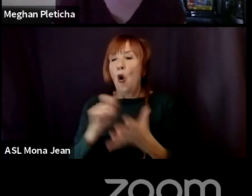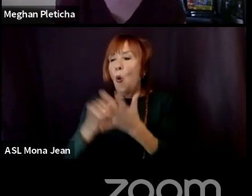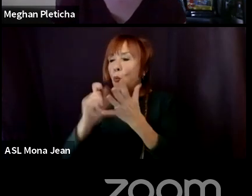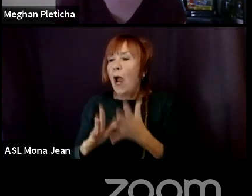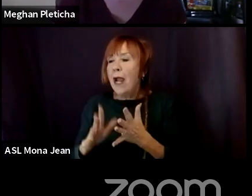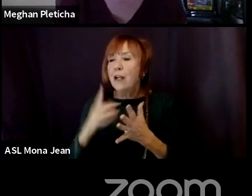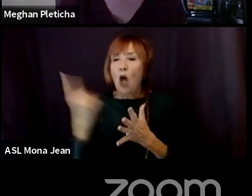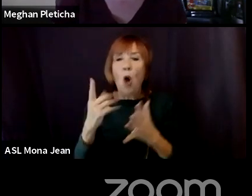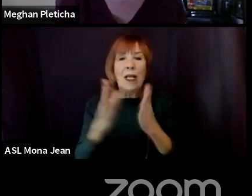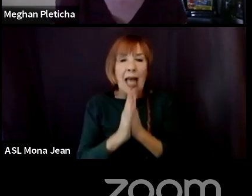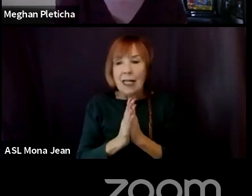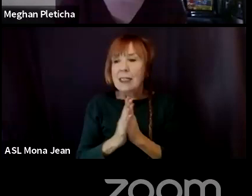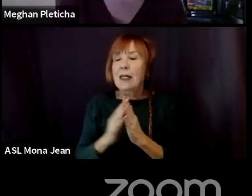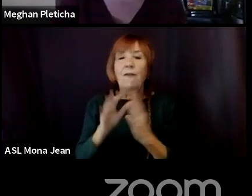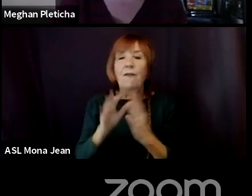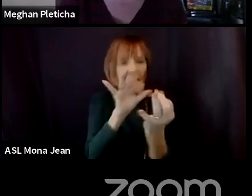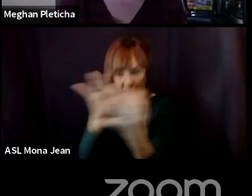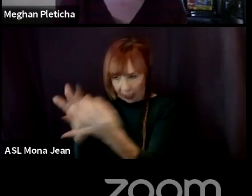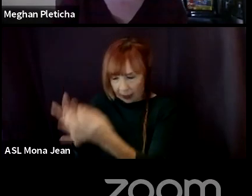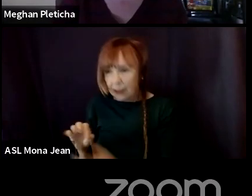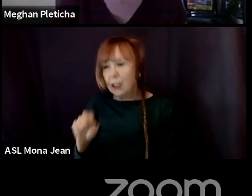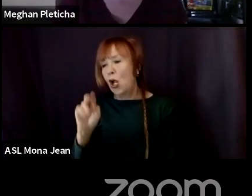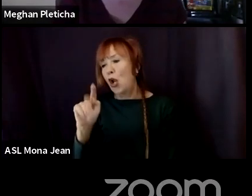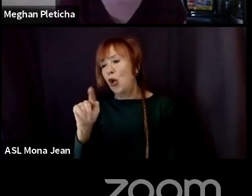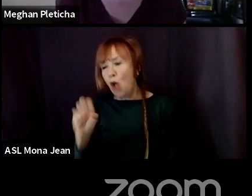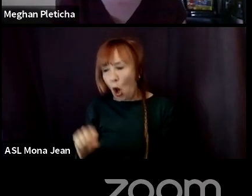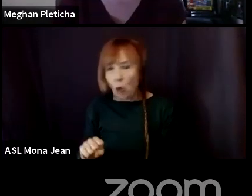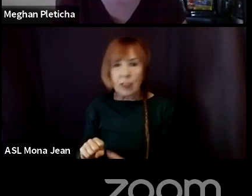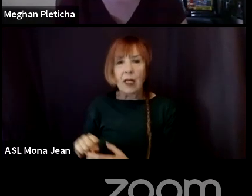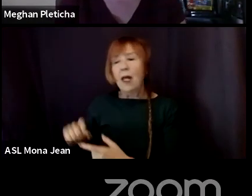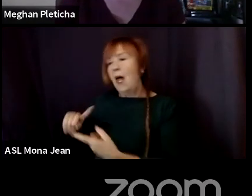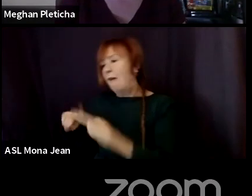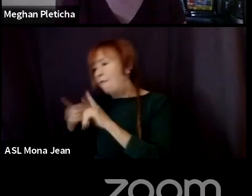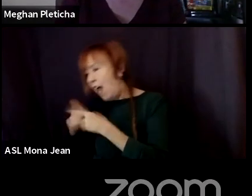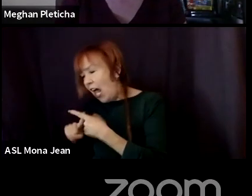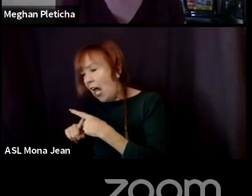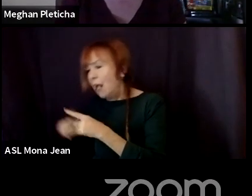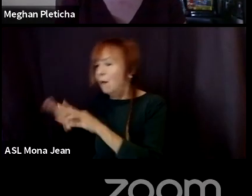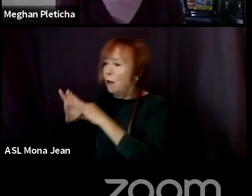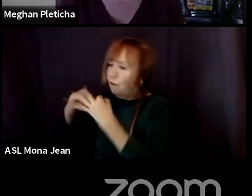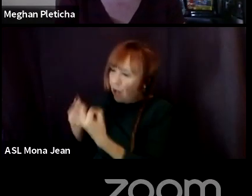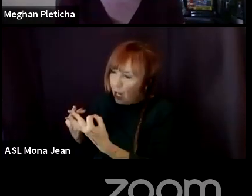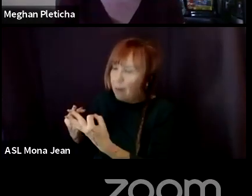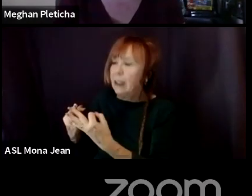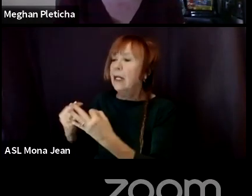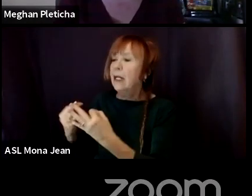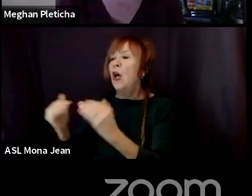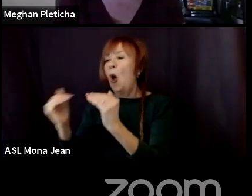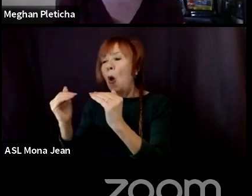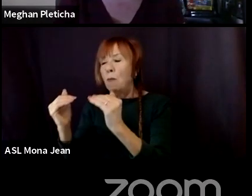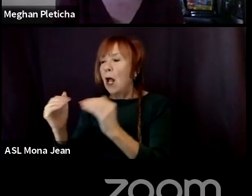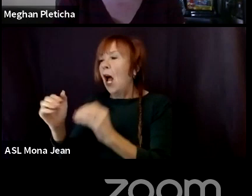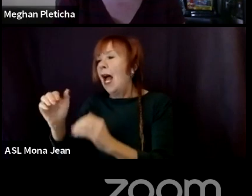and friends or other peer writers, it's a lot of people, but you get a lot of different people in your job,